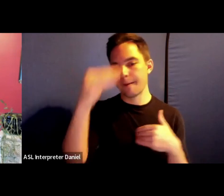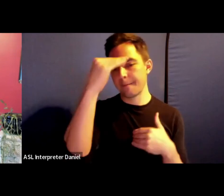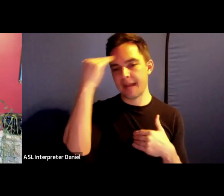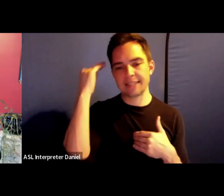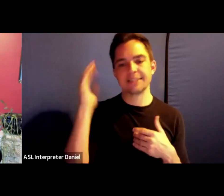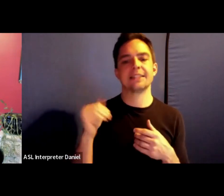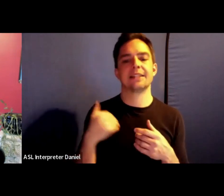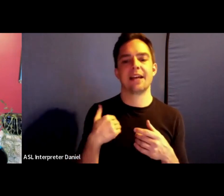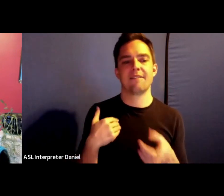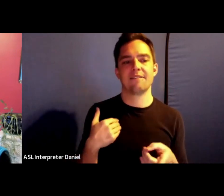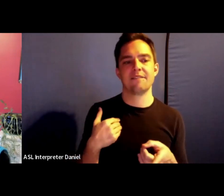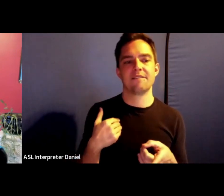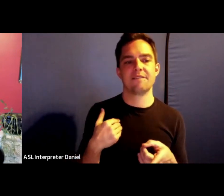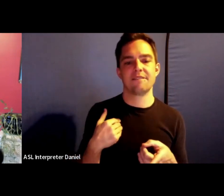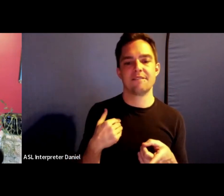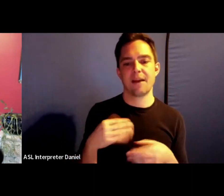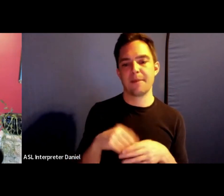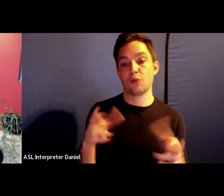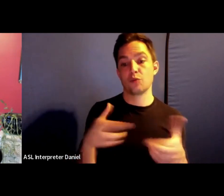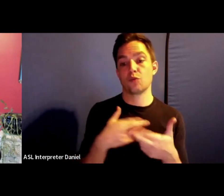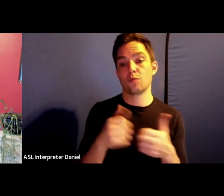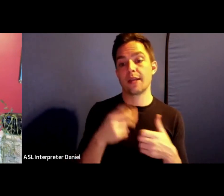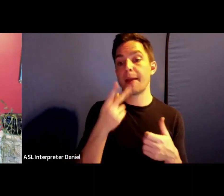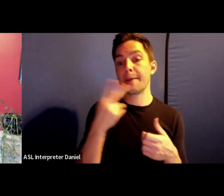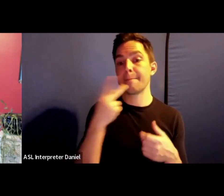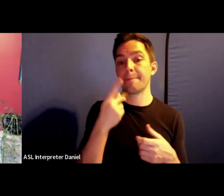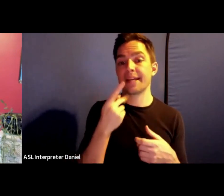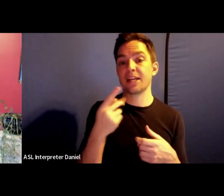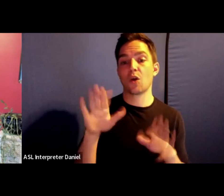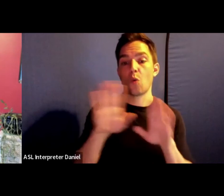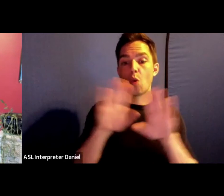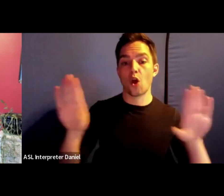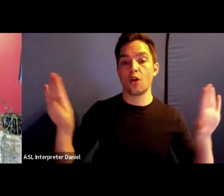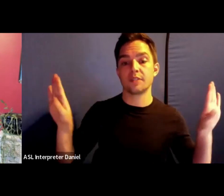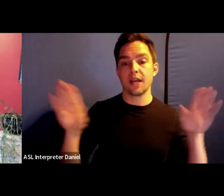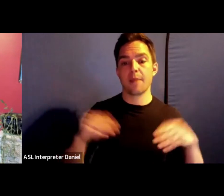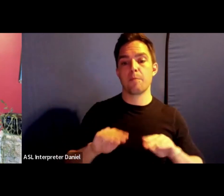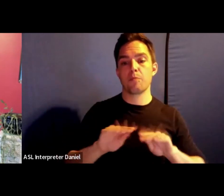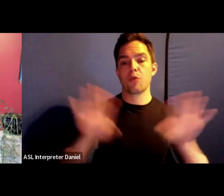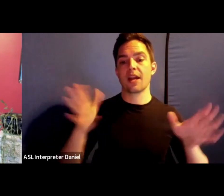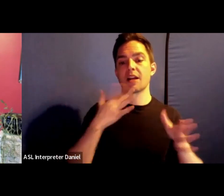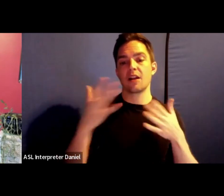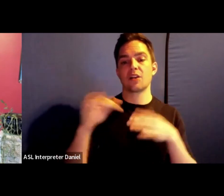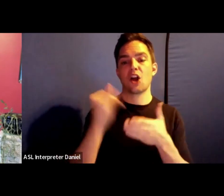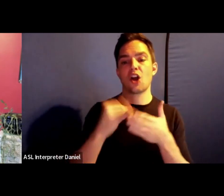in a room with pink walls and some brightly colored art on the wall. And there's a window